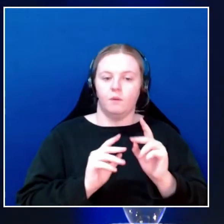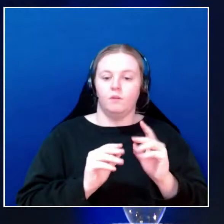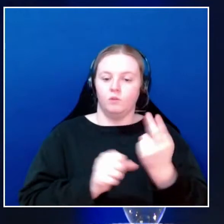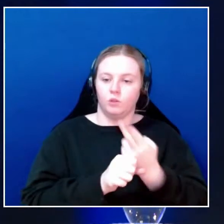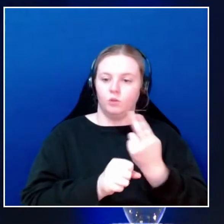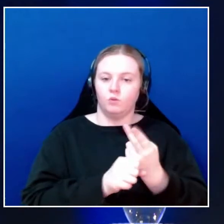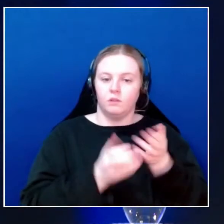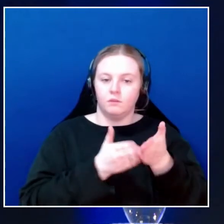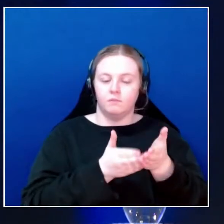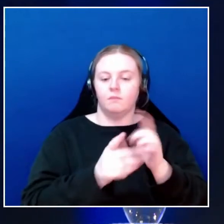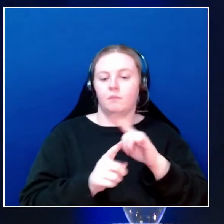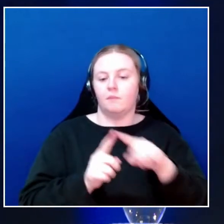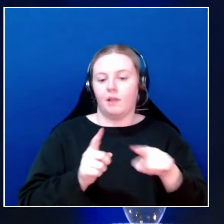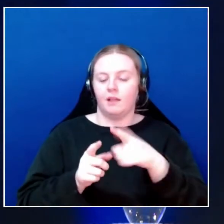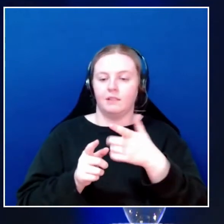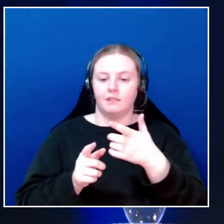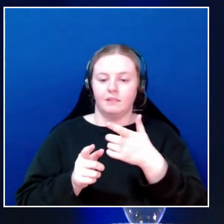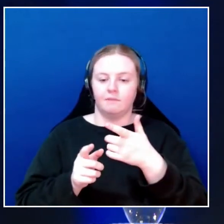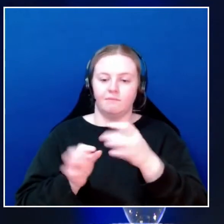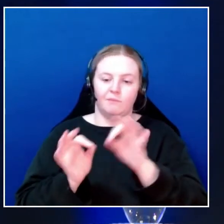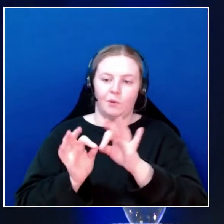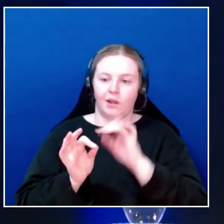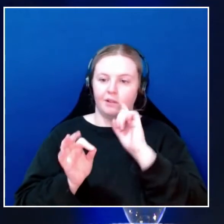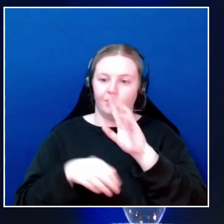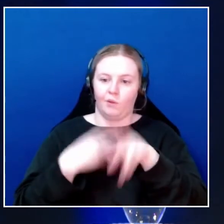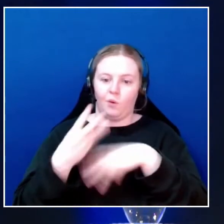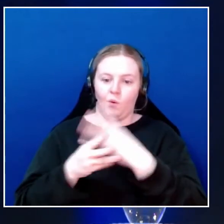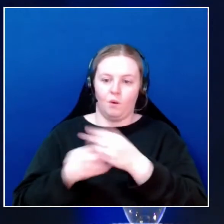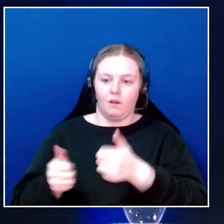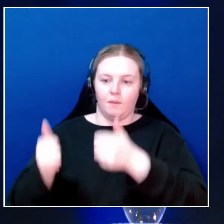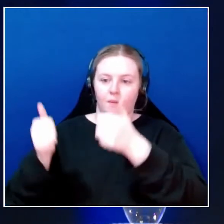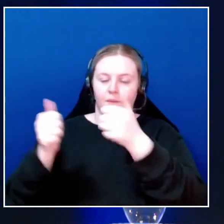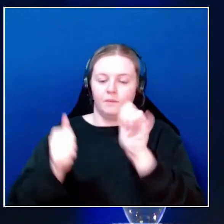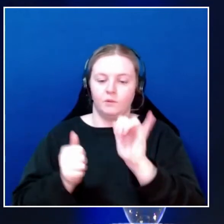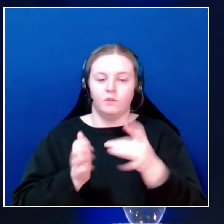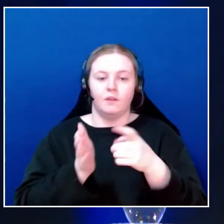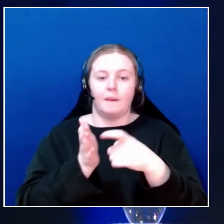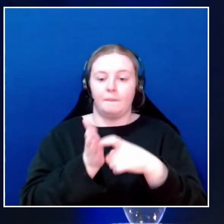Repairs and maintenance costs were $900,000 higher than the previous year.